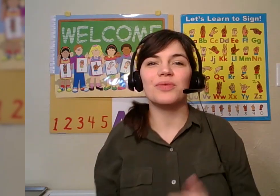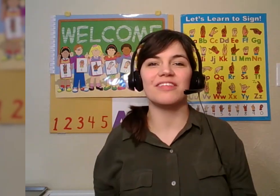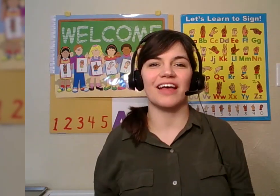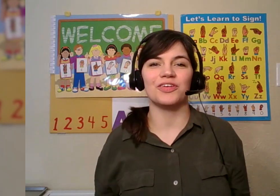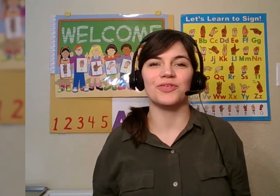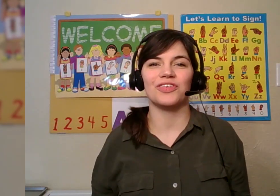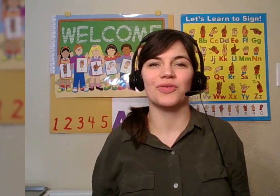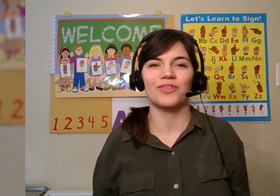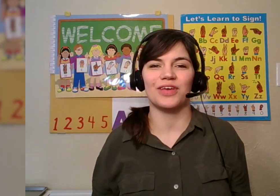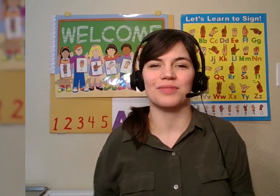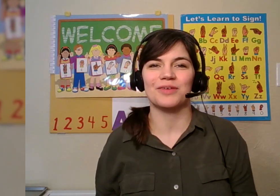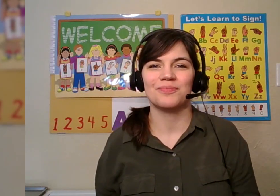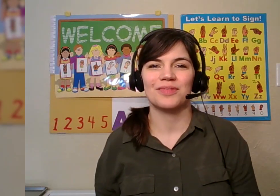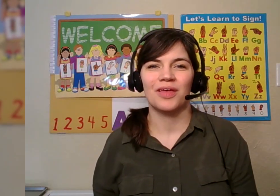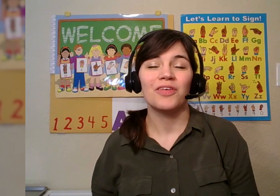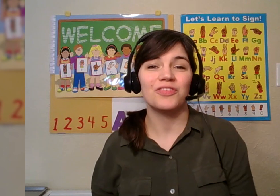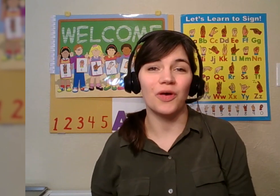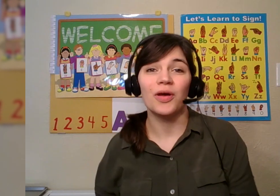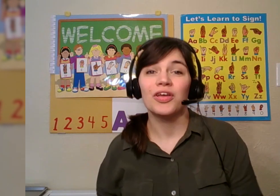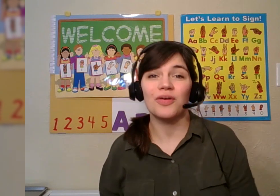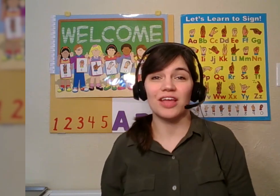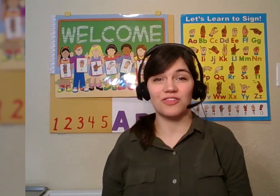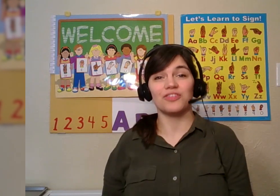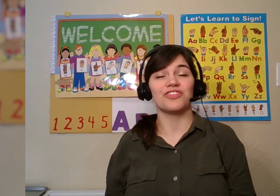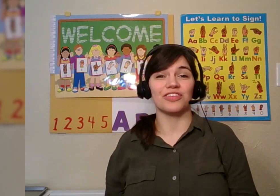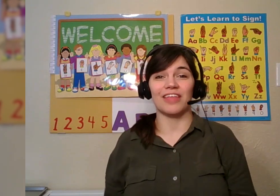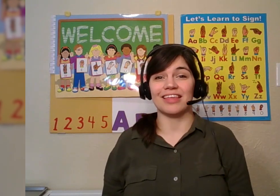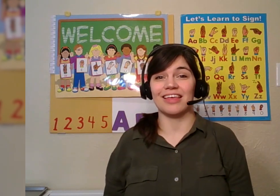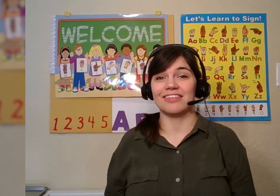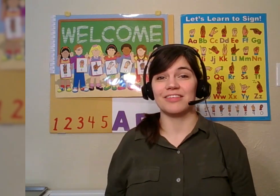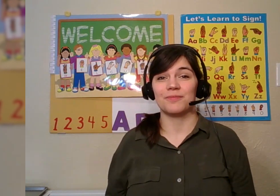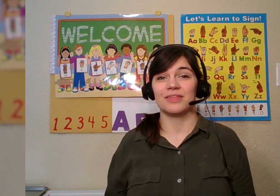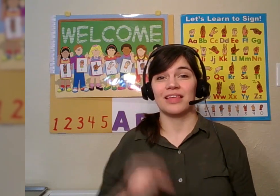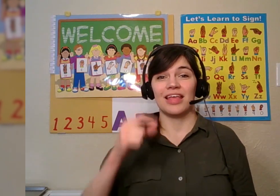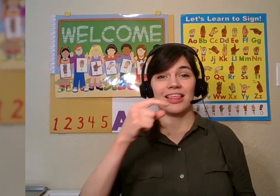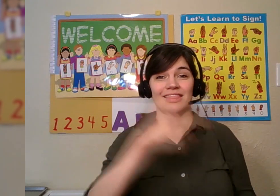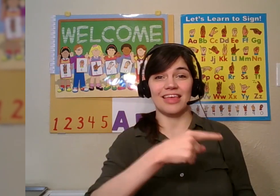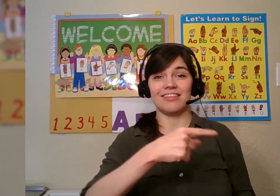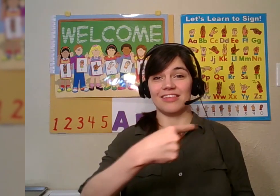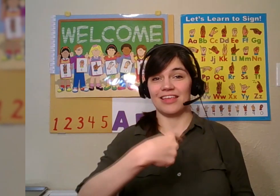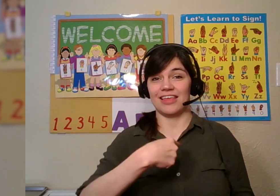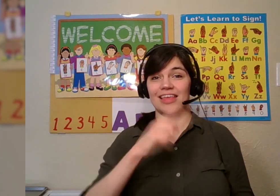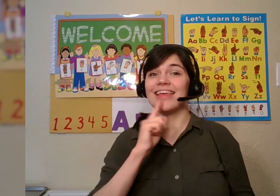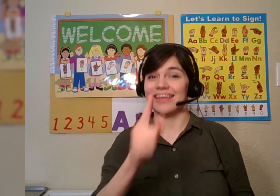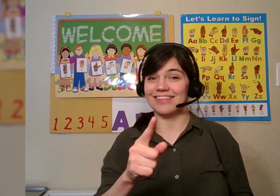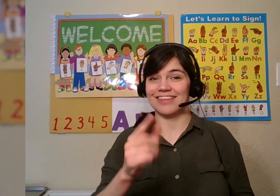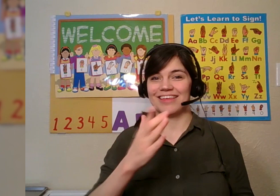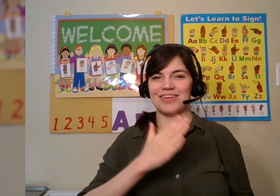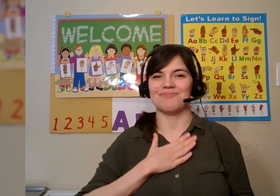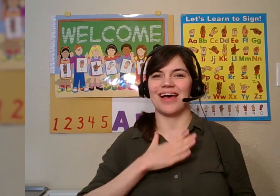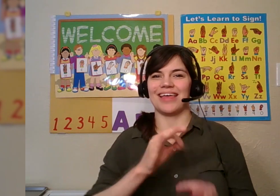would sign, "Who's in your family?" So your answers should look like this. "This is my